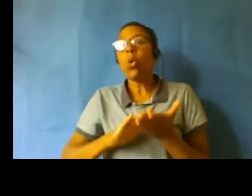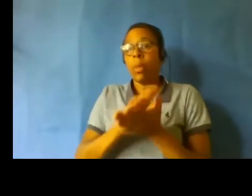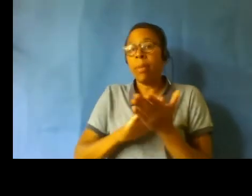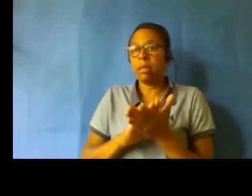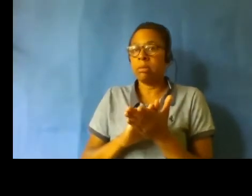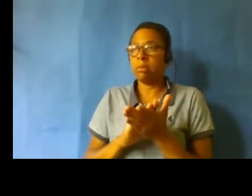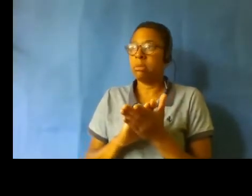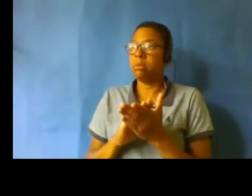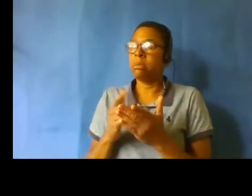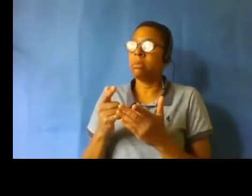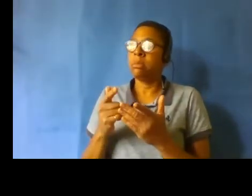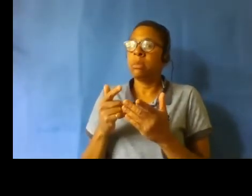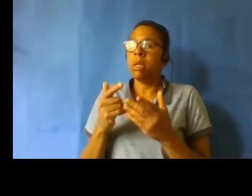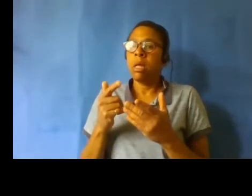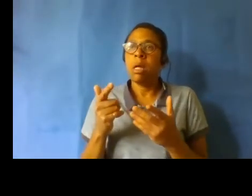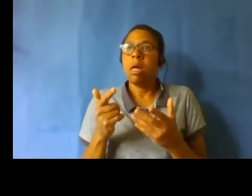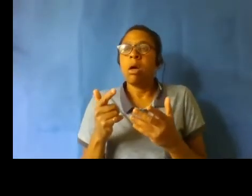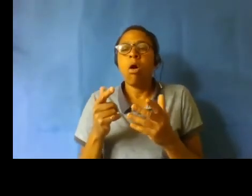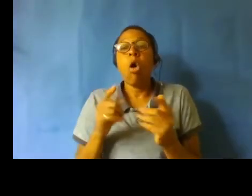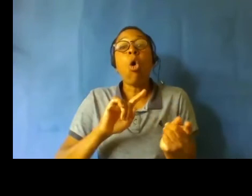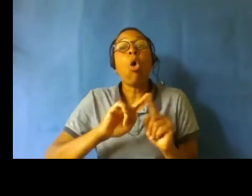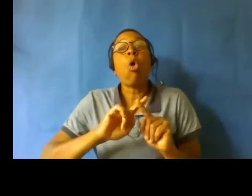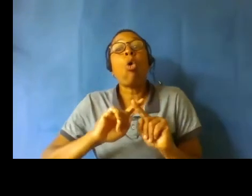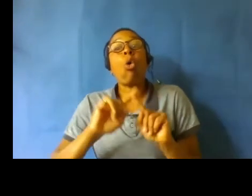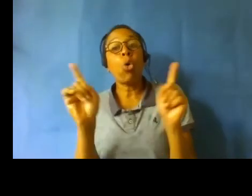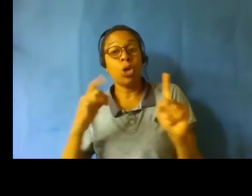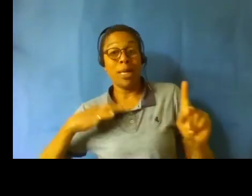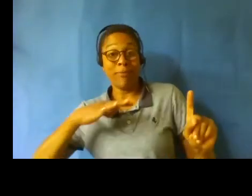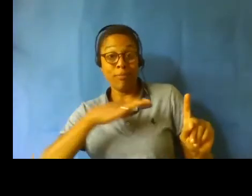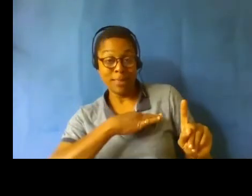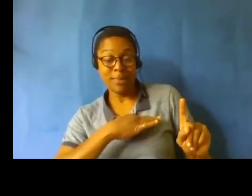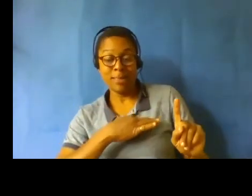ginger and honey tea sometimes rum spiked with rum for a cold poultices